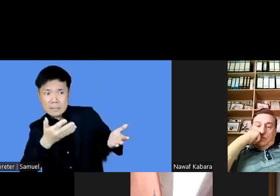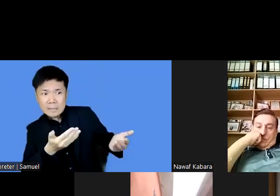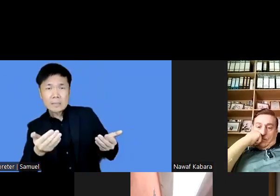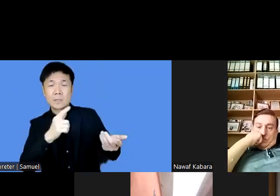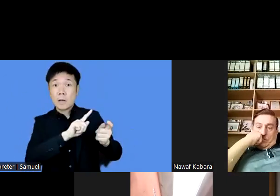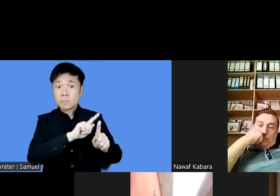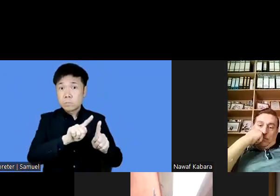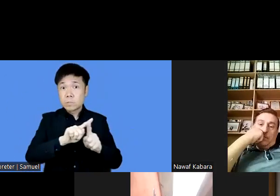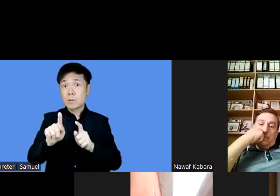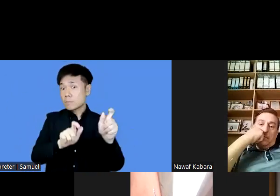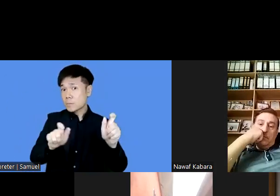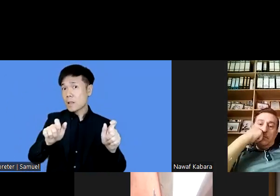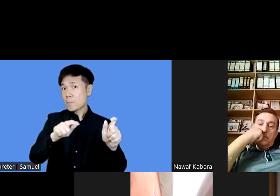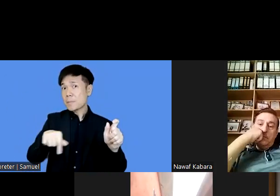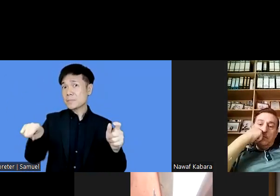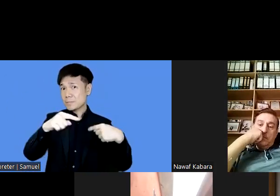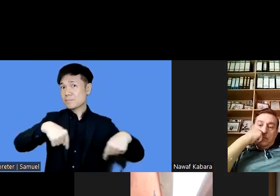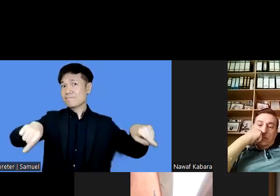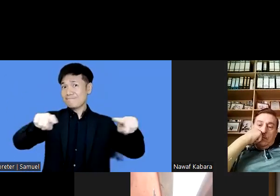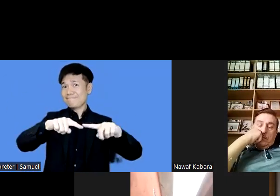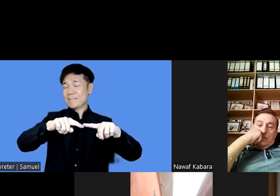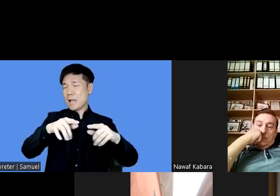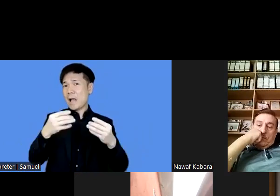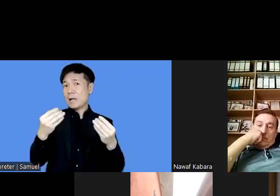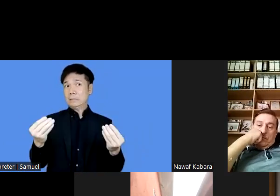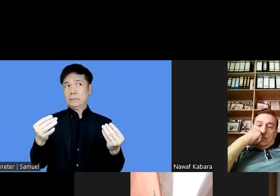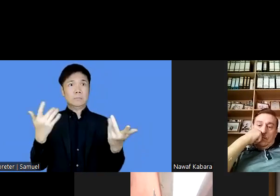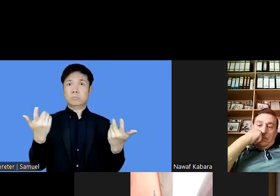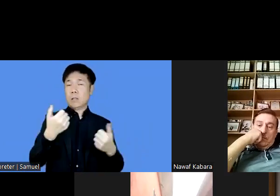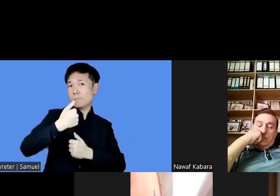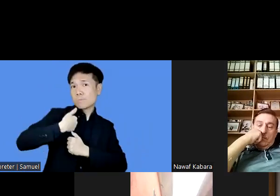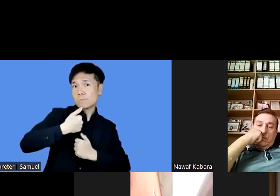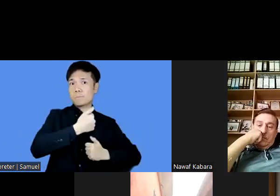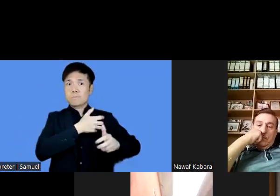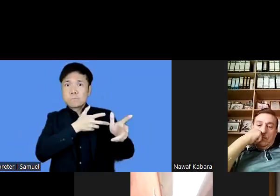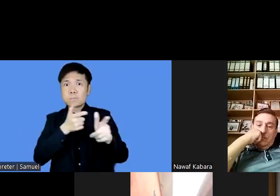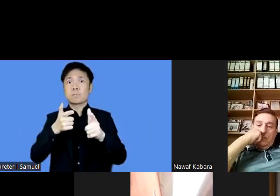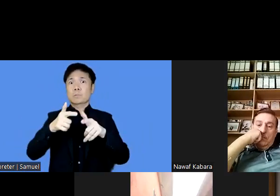unfortunately sometimes at the same time and also the fact that organisations of persons